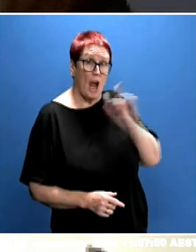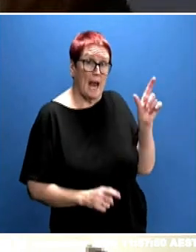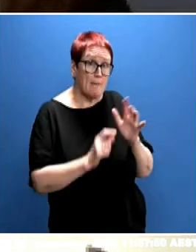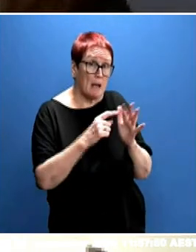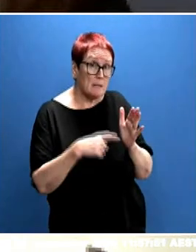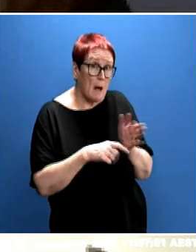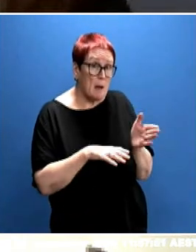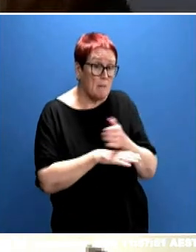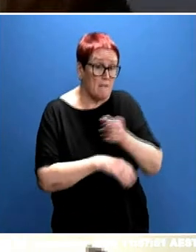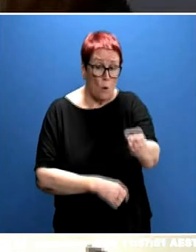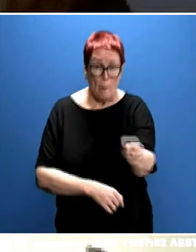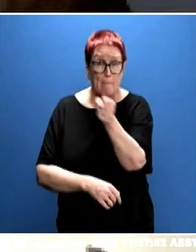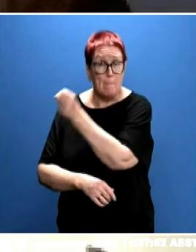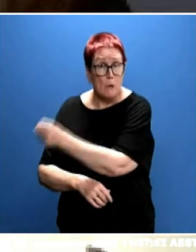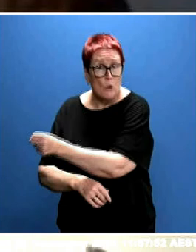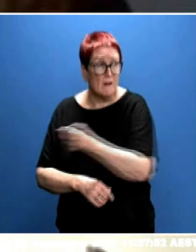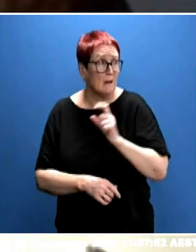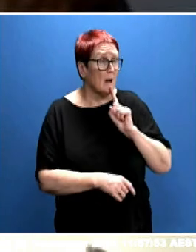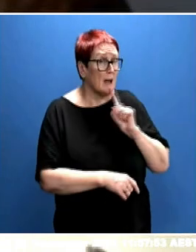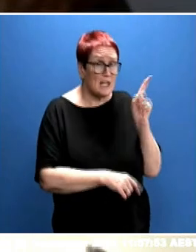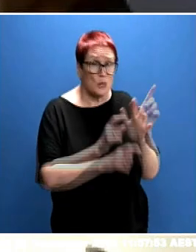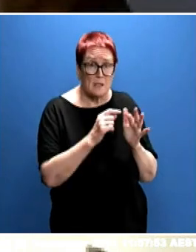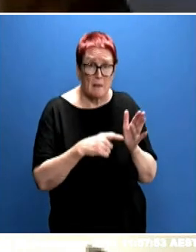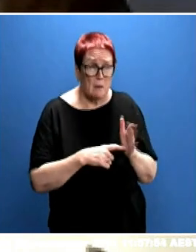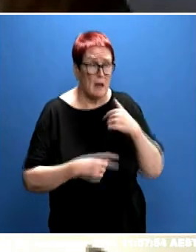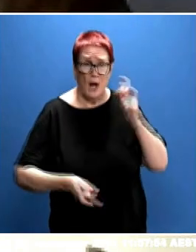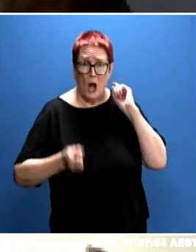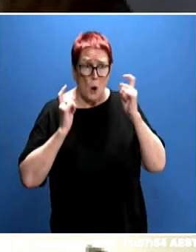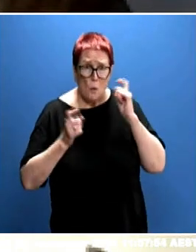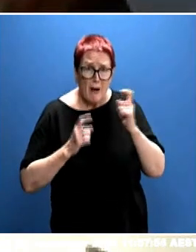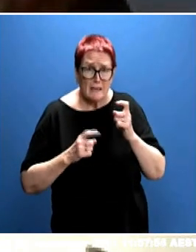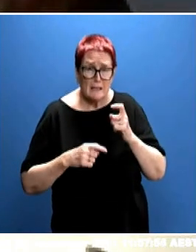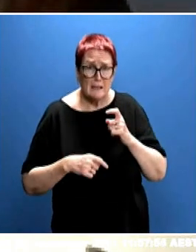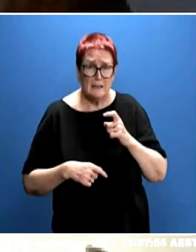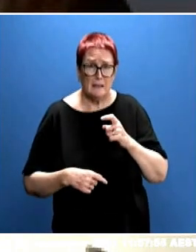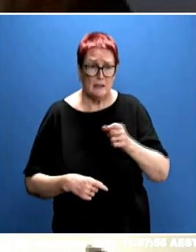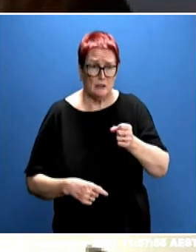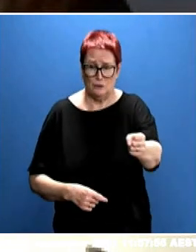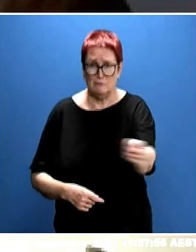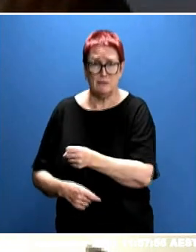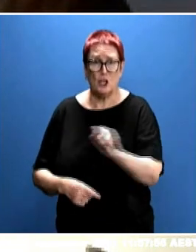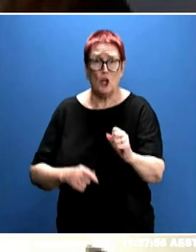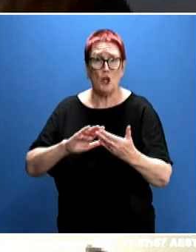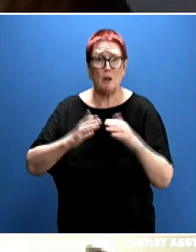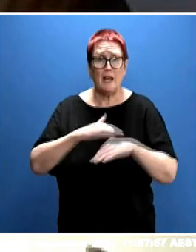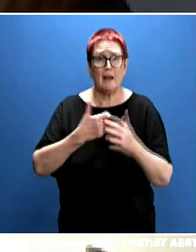Centre, with my concerns of her being removed from a community in Kununurra